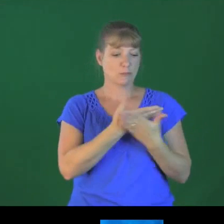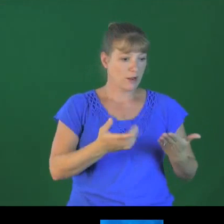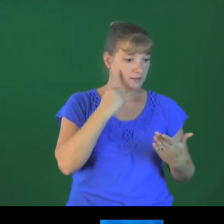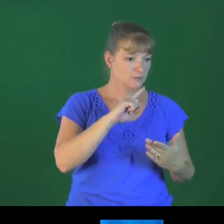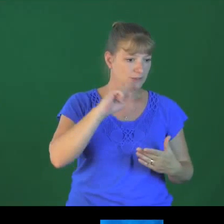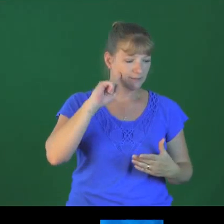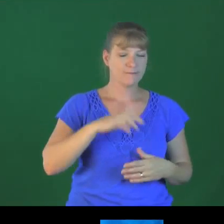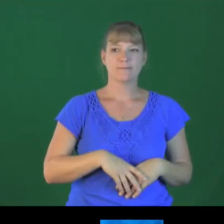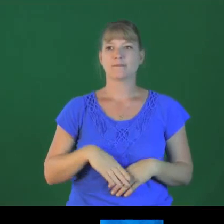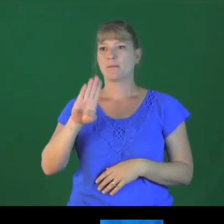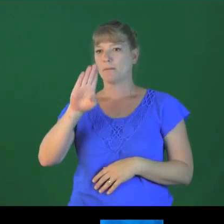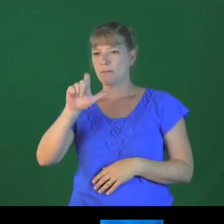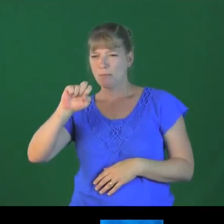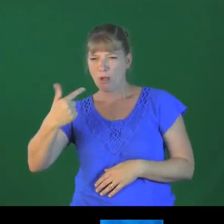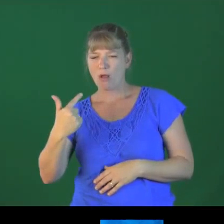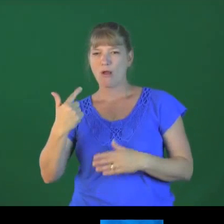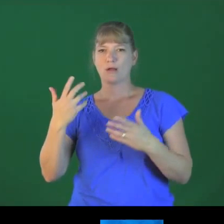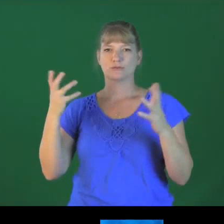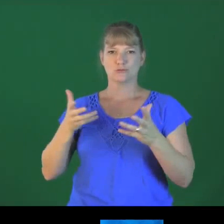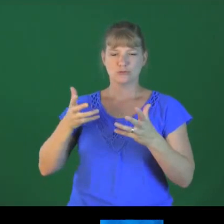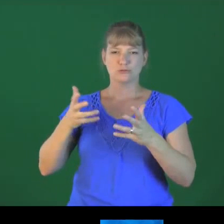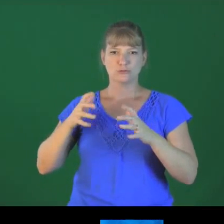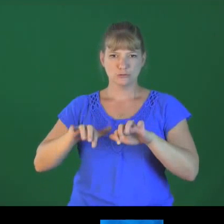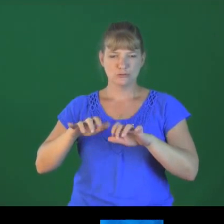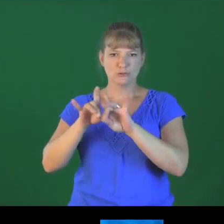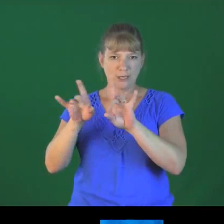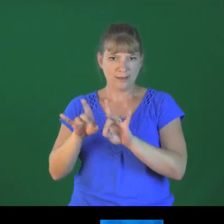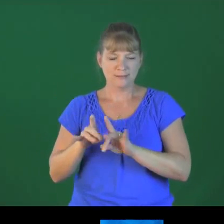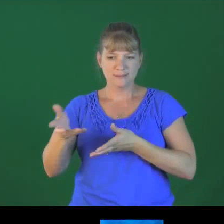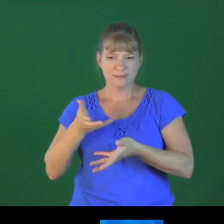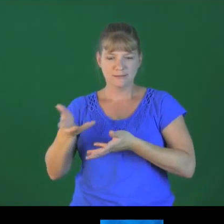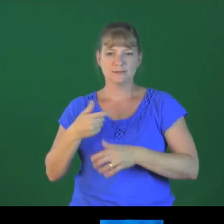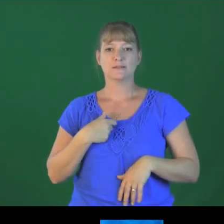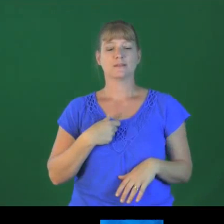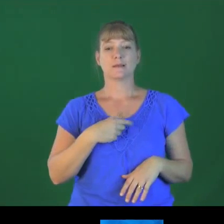There are blogs and chats. I caution parents